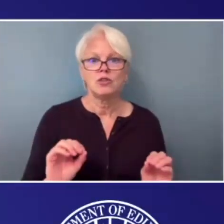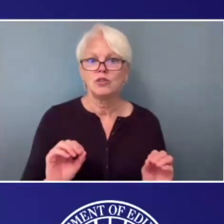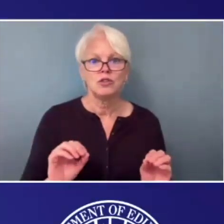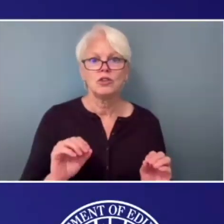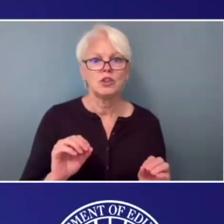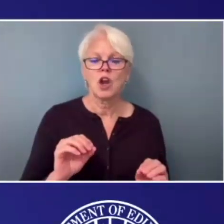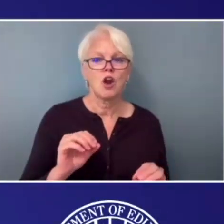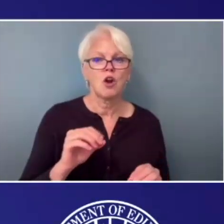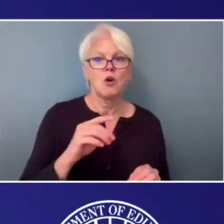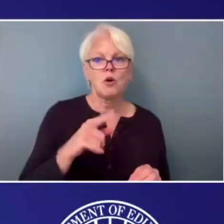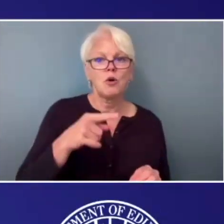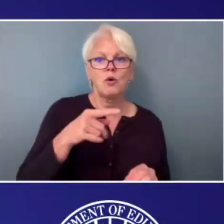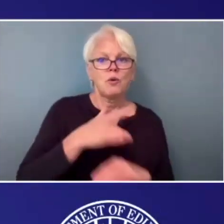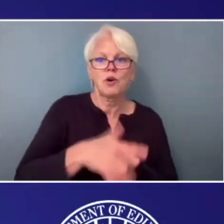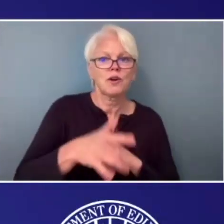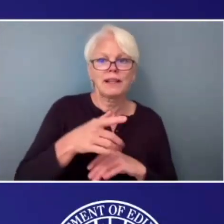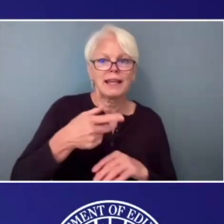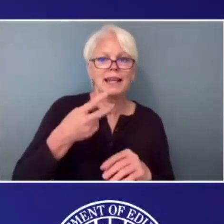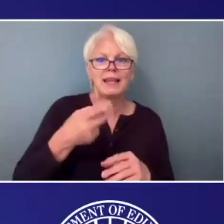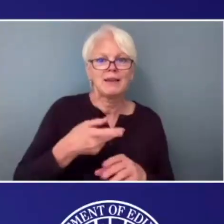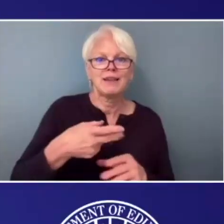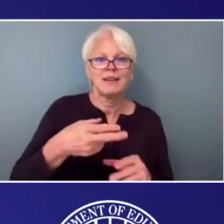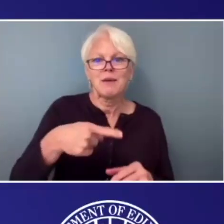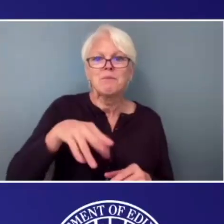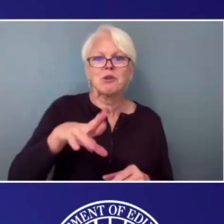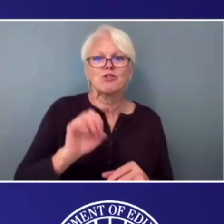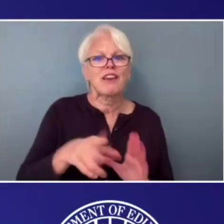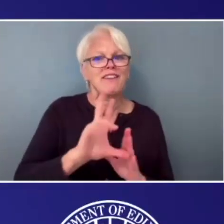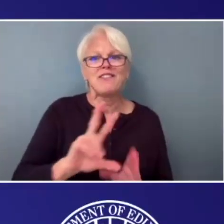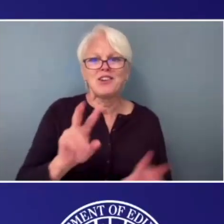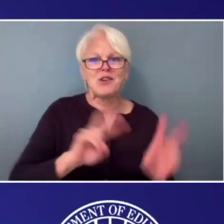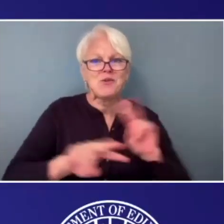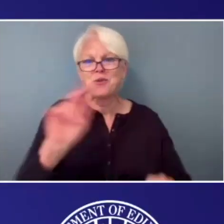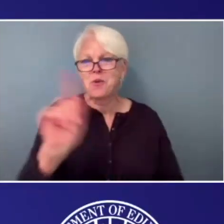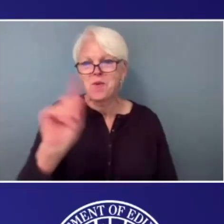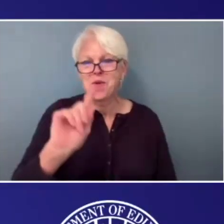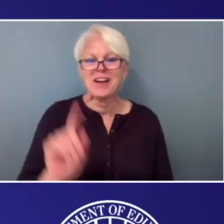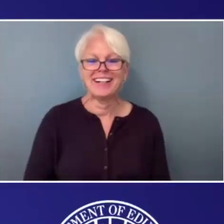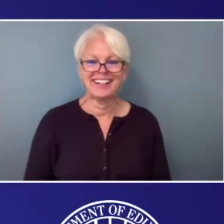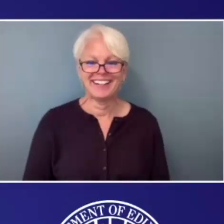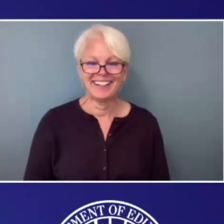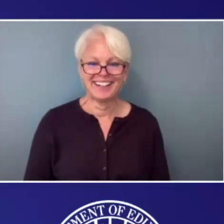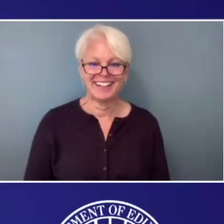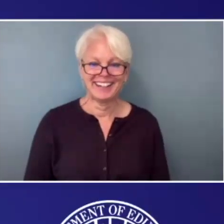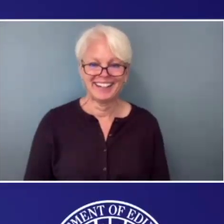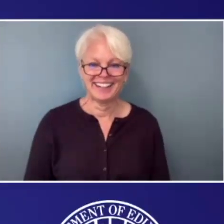guys. Flip that upside down.